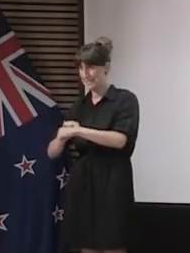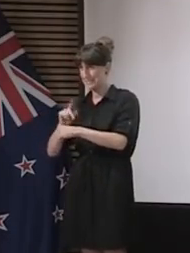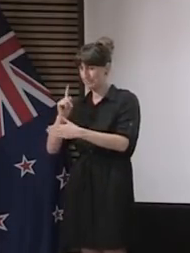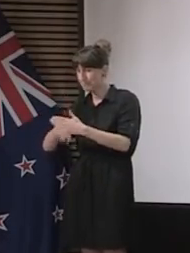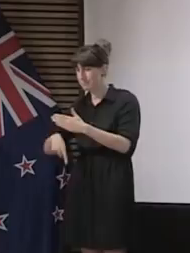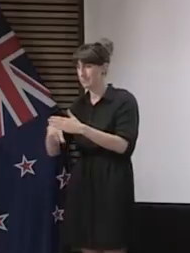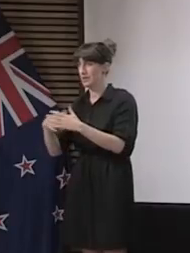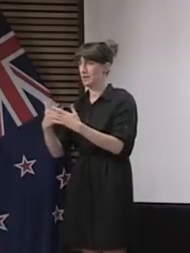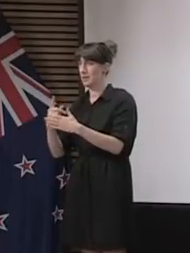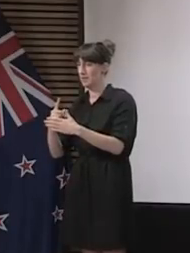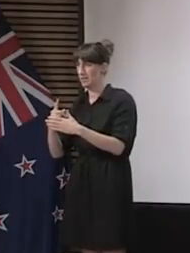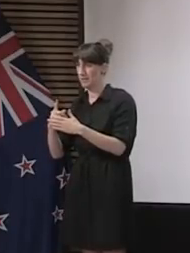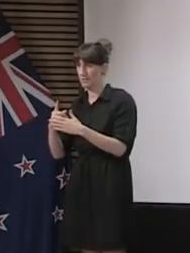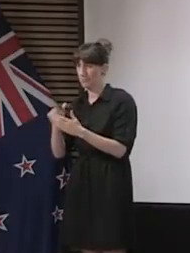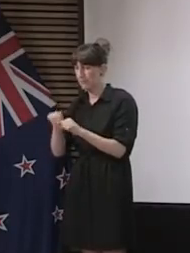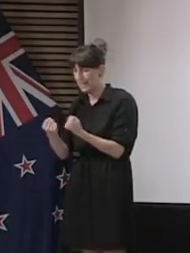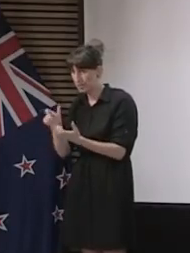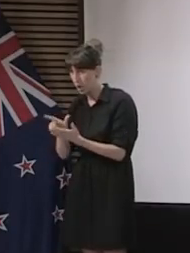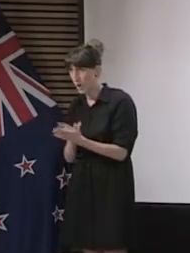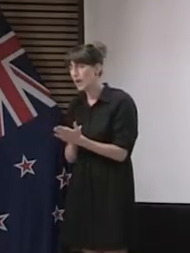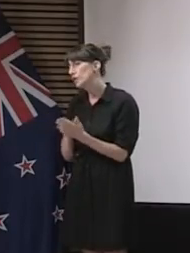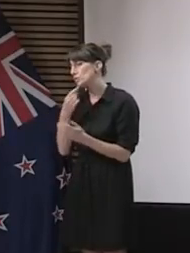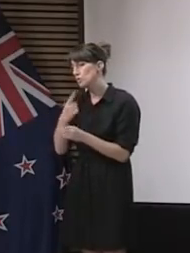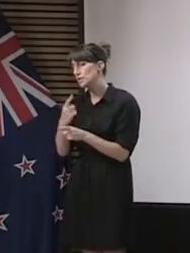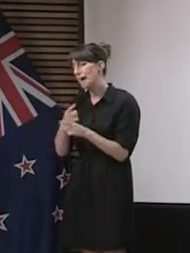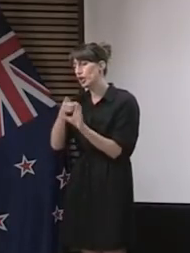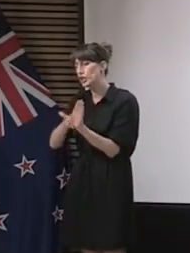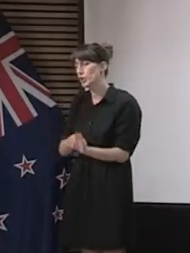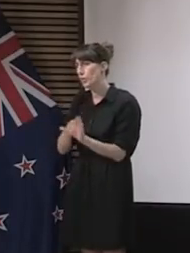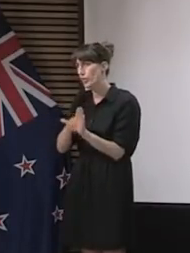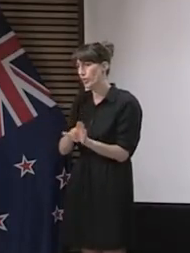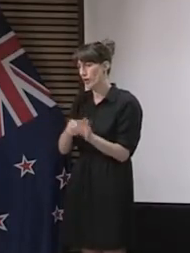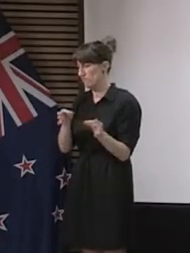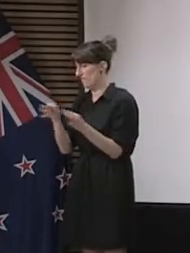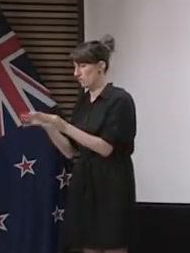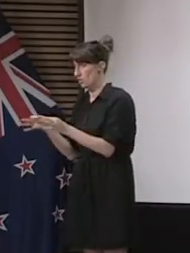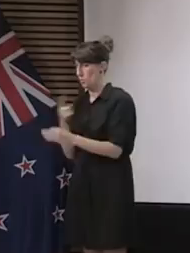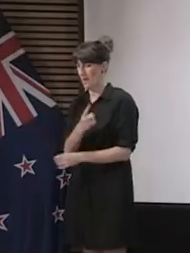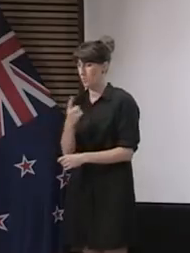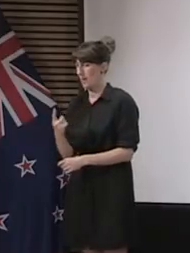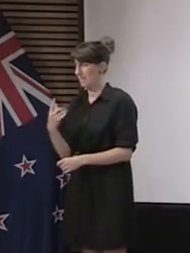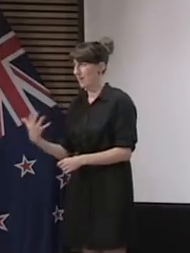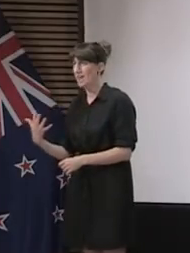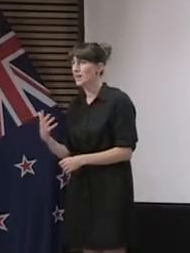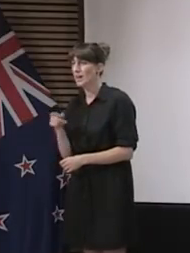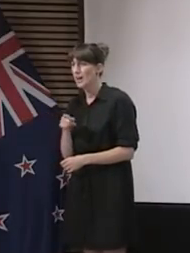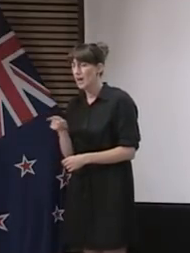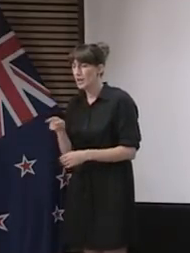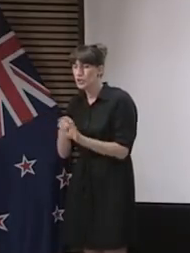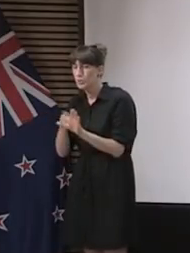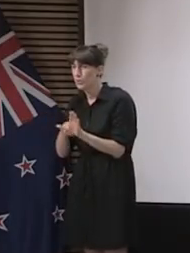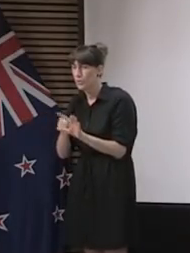Are youth alarge chunk of the ones thatare behaving badly or is itolder people?